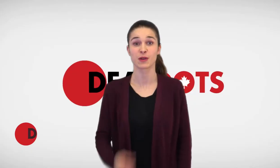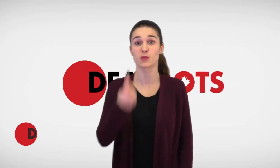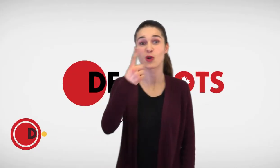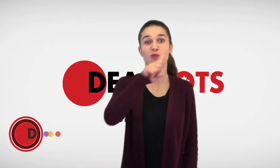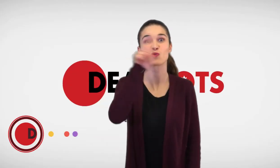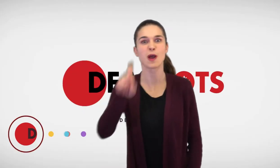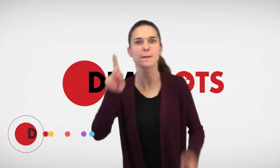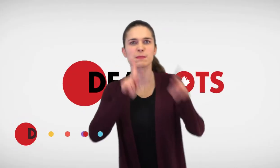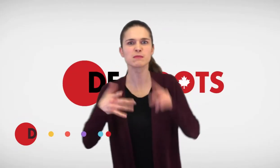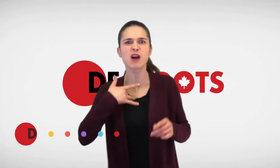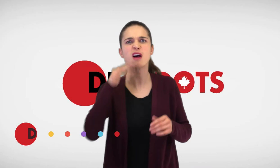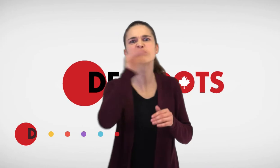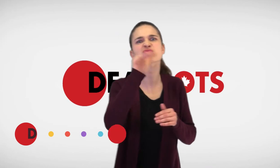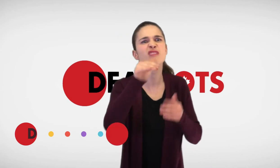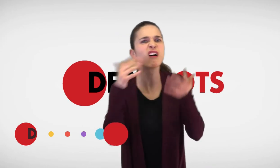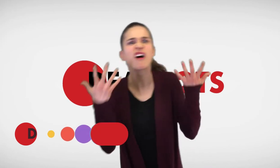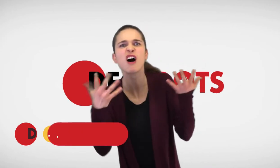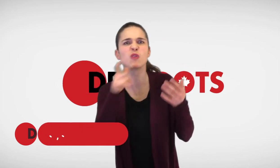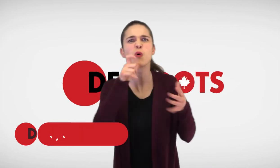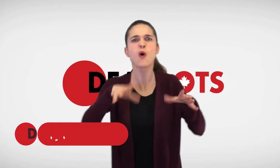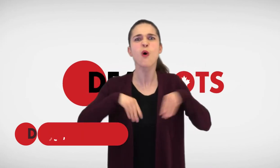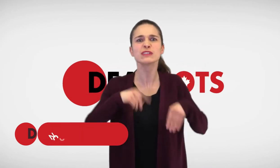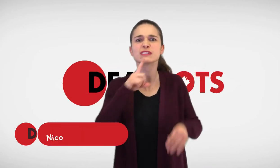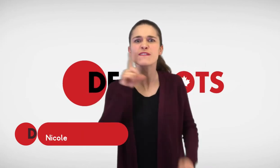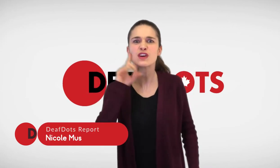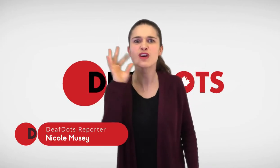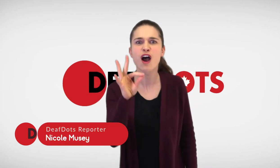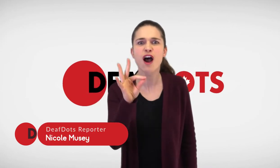[Nicole]: One question we get most of the time - “Who owns DeafDots”?